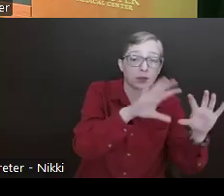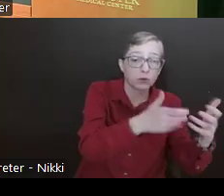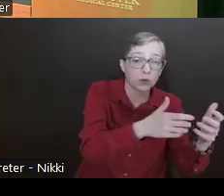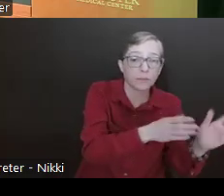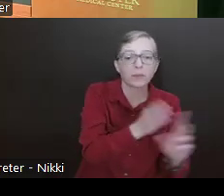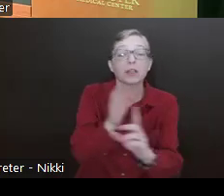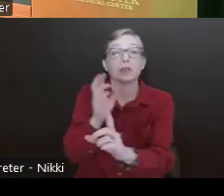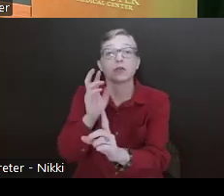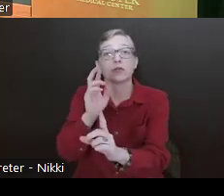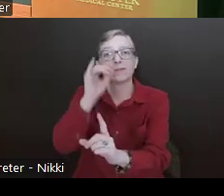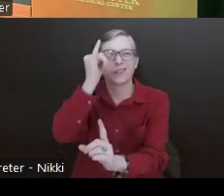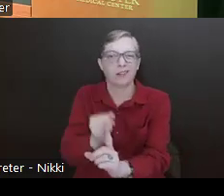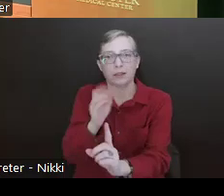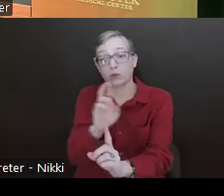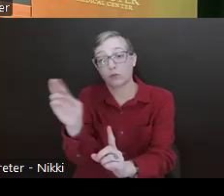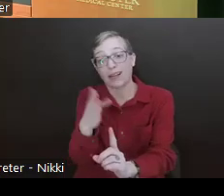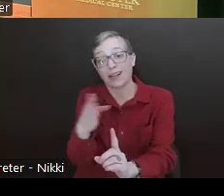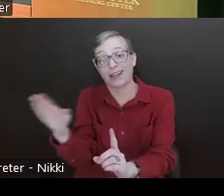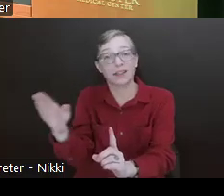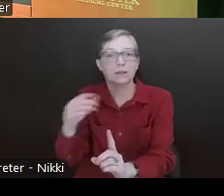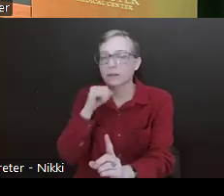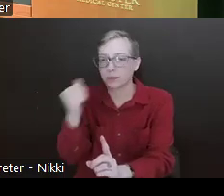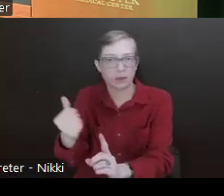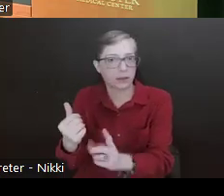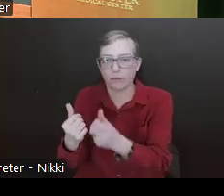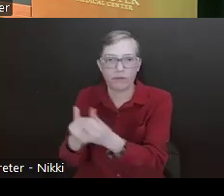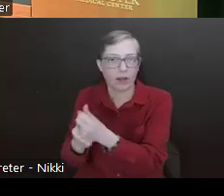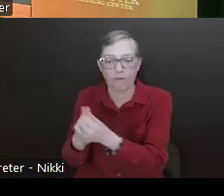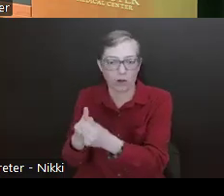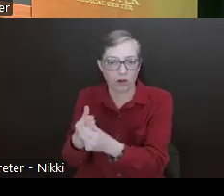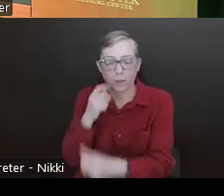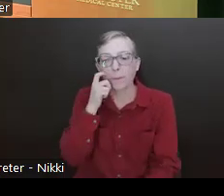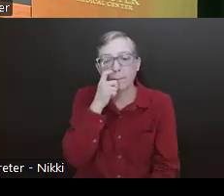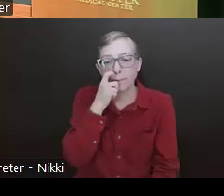at that diamond at the bottom is that there was a significant uh improvement in depressive symptoms